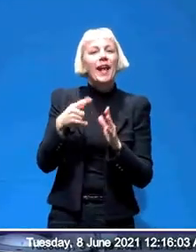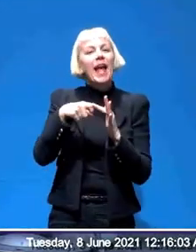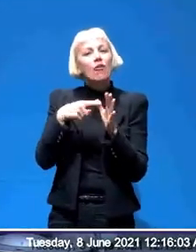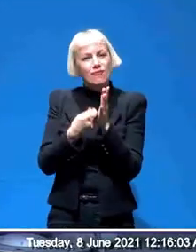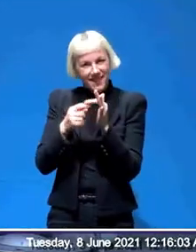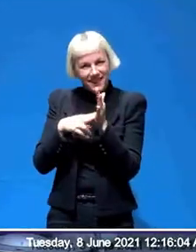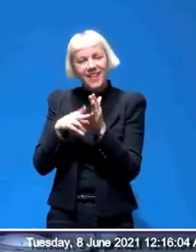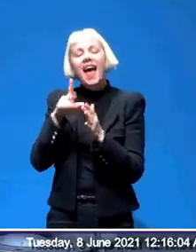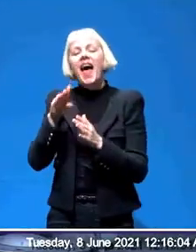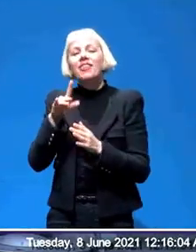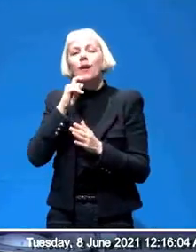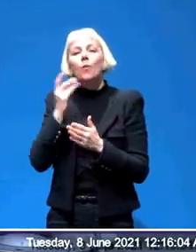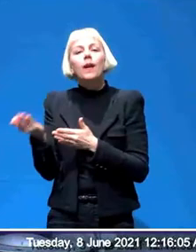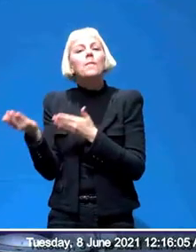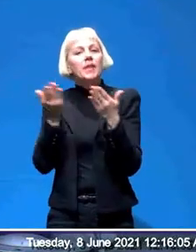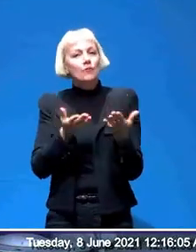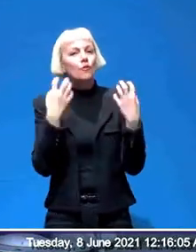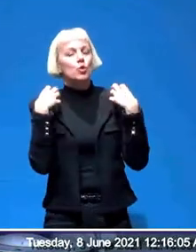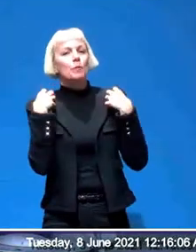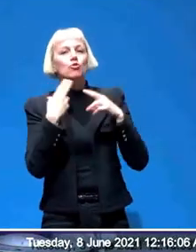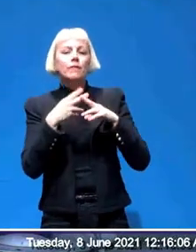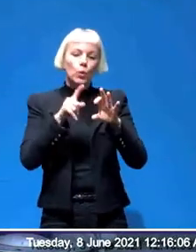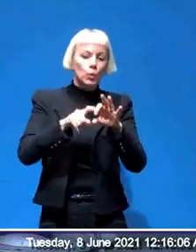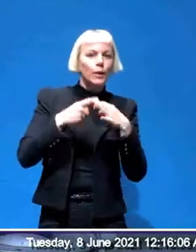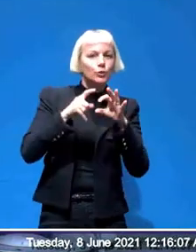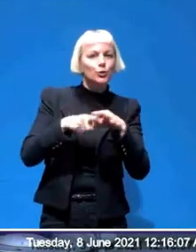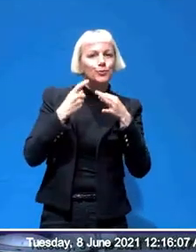I'll hand back to the Commissioners, if you have any questions.